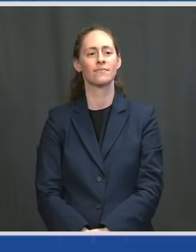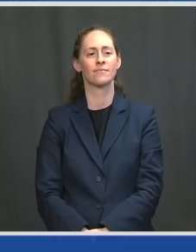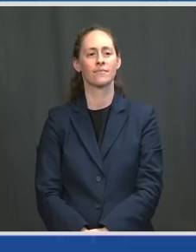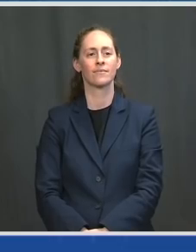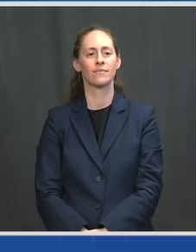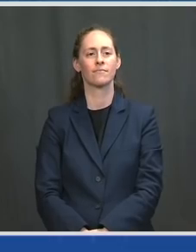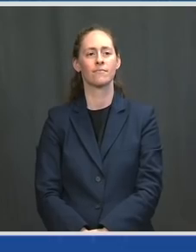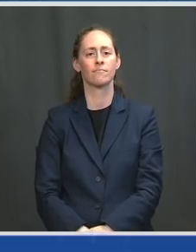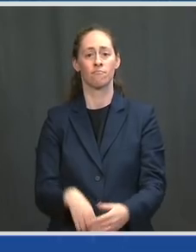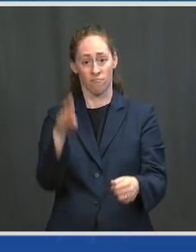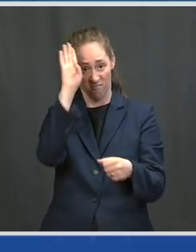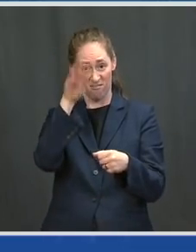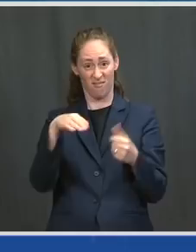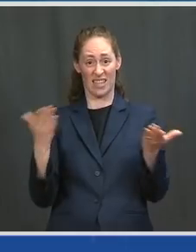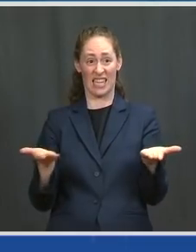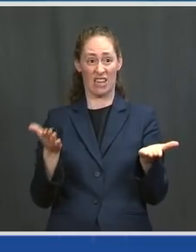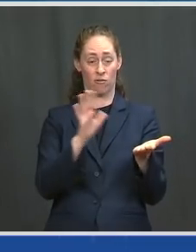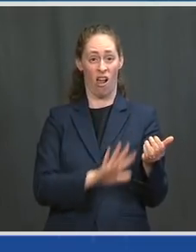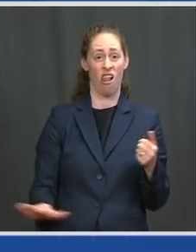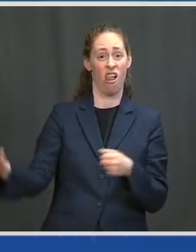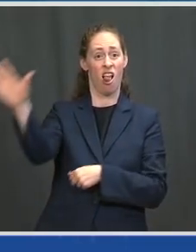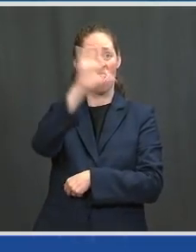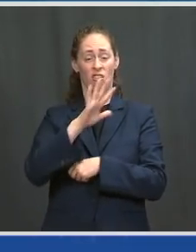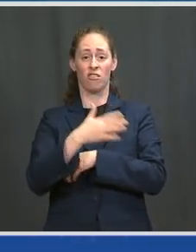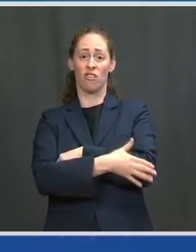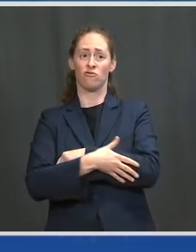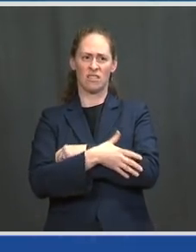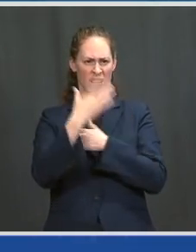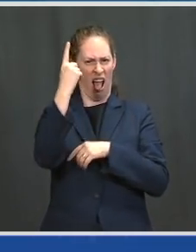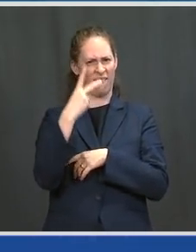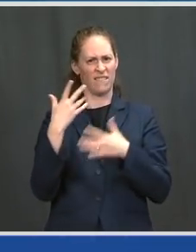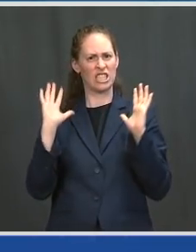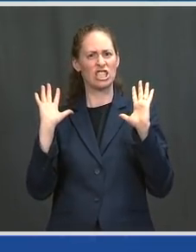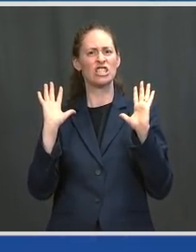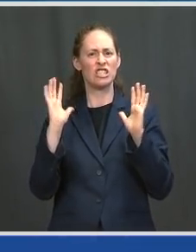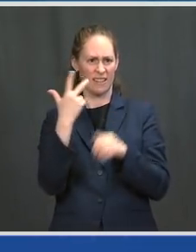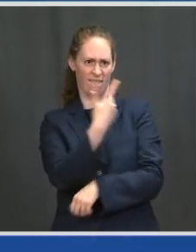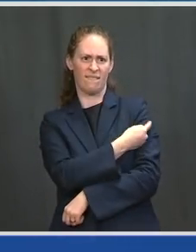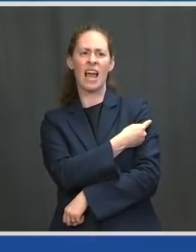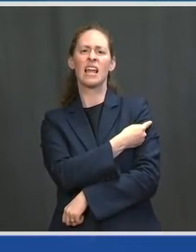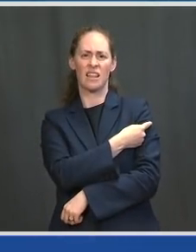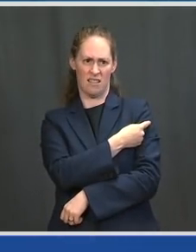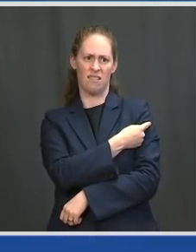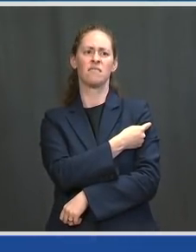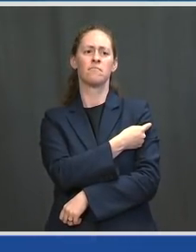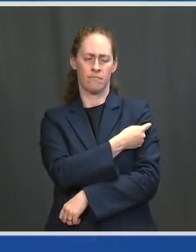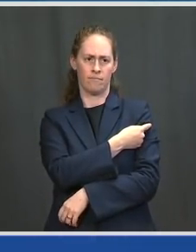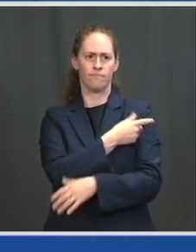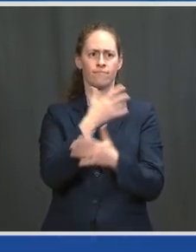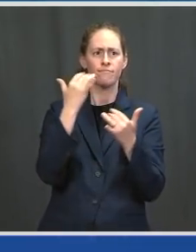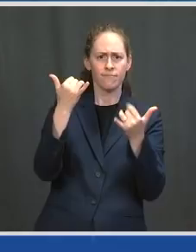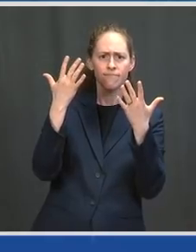we have fewer people who need to be vaccinated than ever before and we're actually -- actually seeing a slight increase